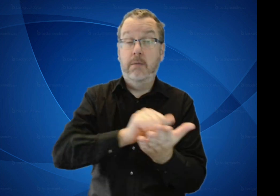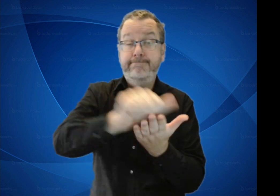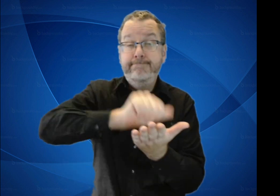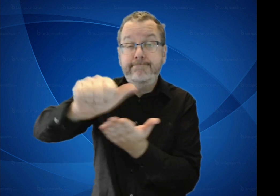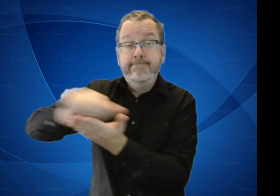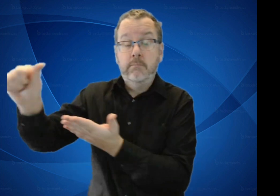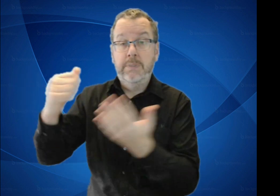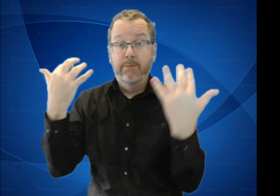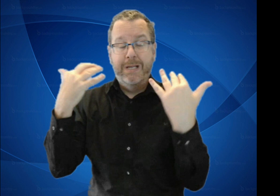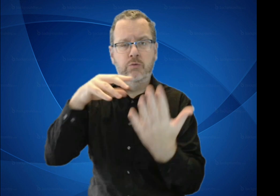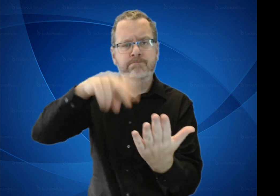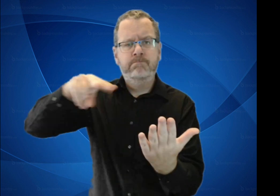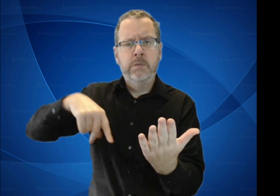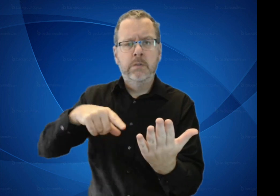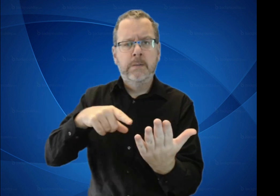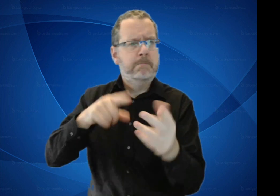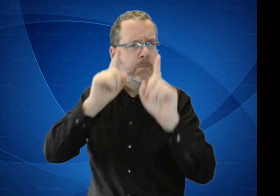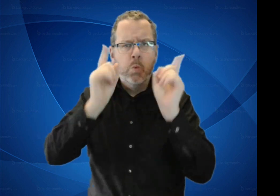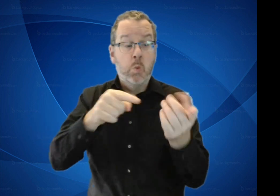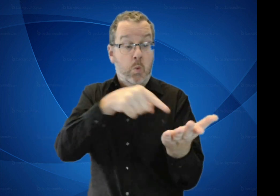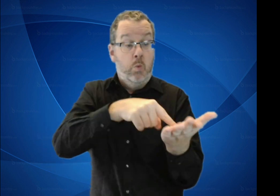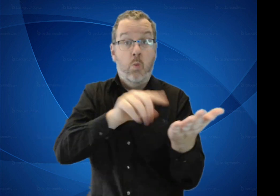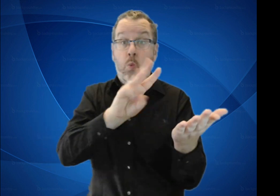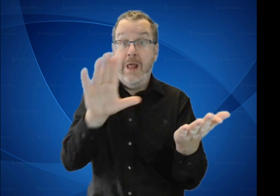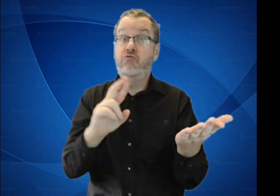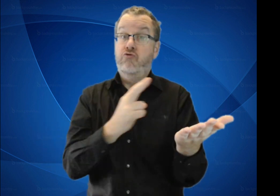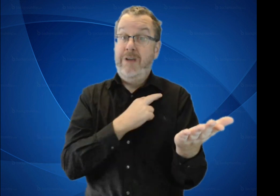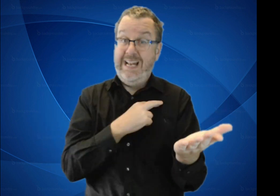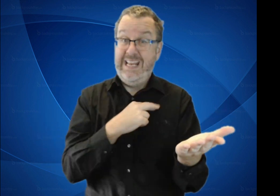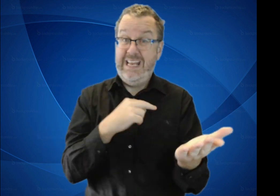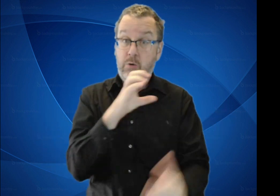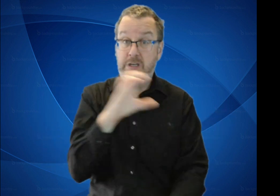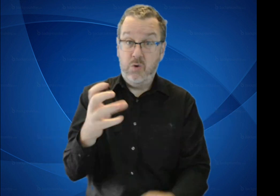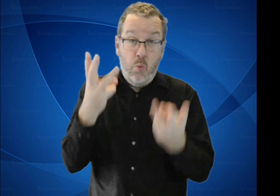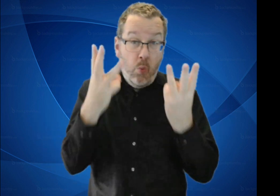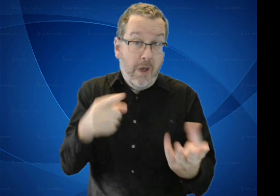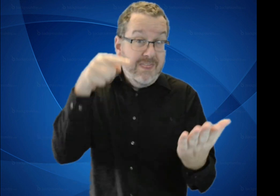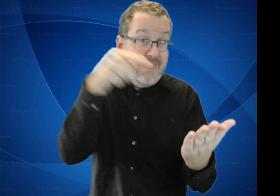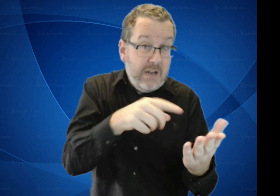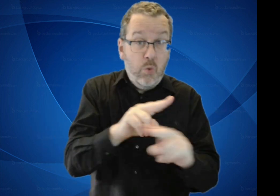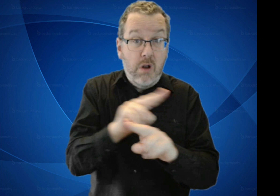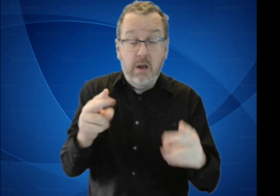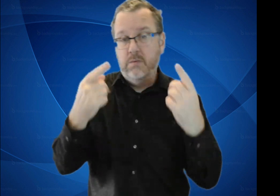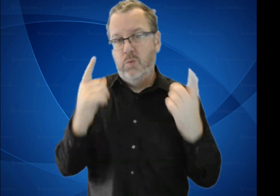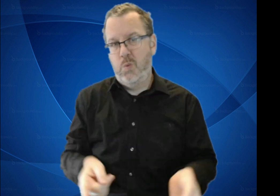We don't know enough from the newspaper summaries to say if this will represented his real wishes.